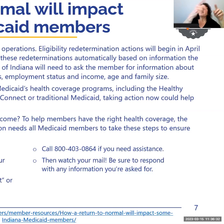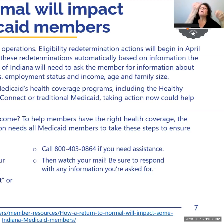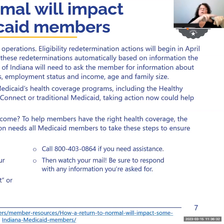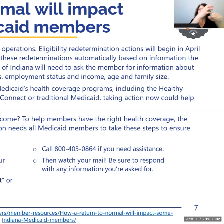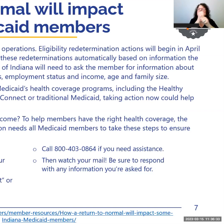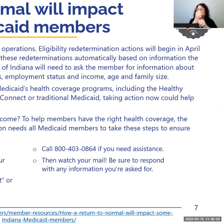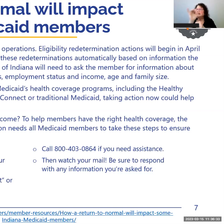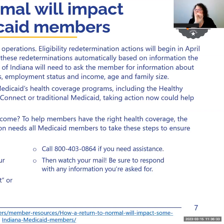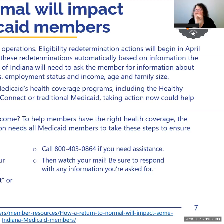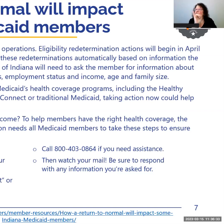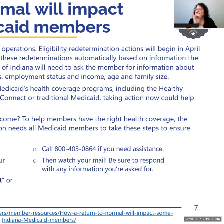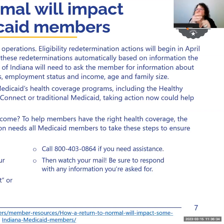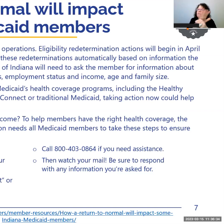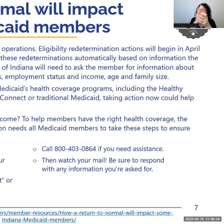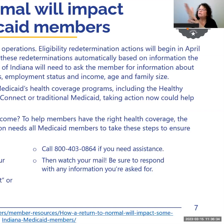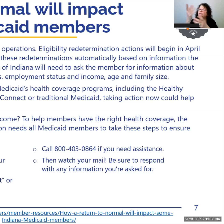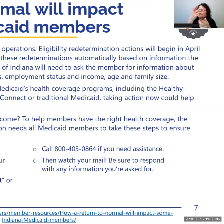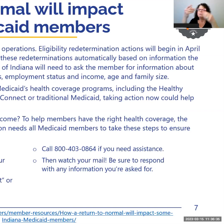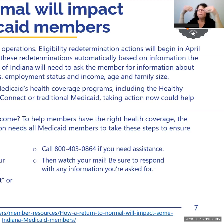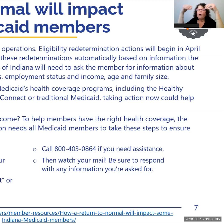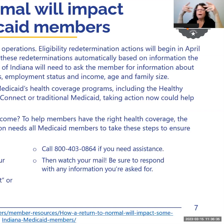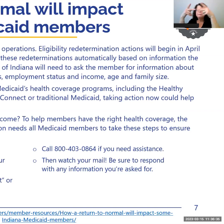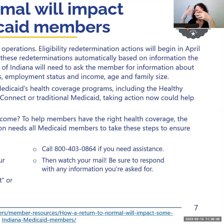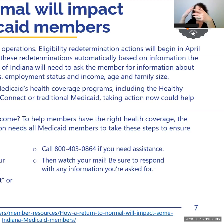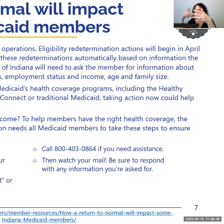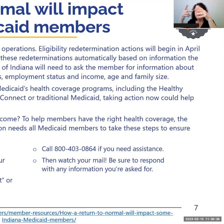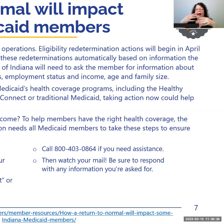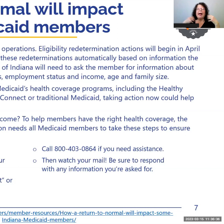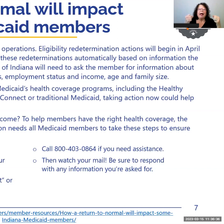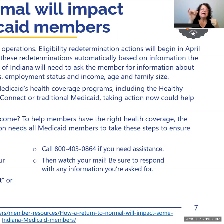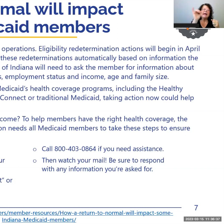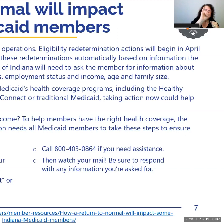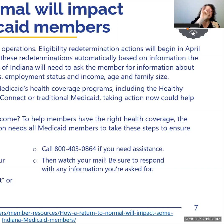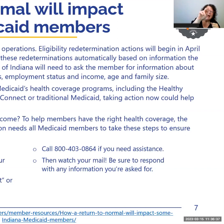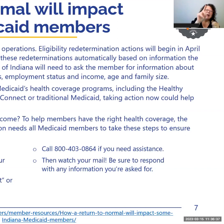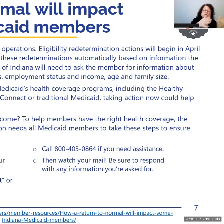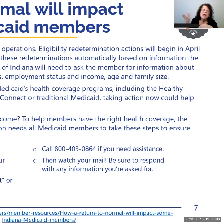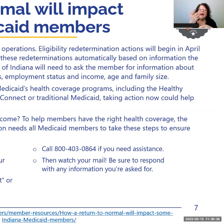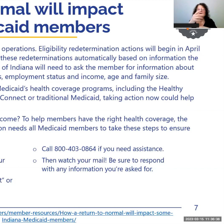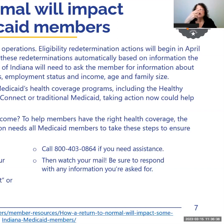the marketplace like the Healthy Indiana plan, Hoosier Healthwise, Hoosier Care Connect.